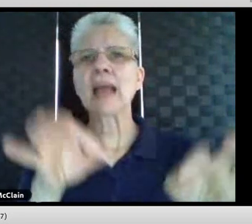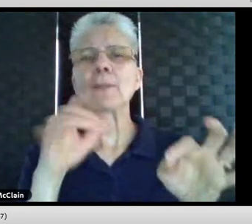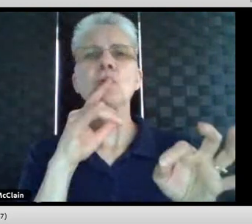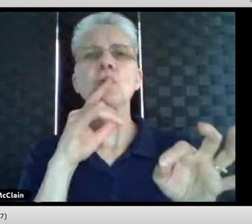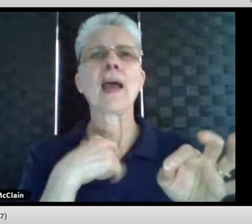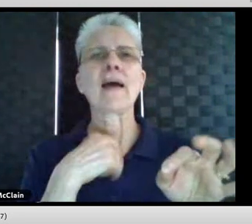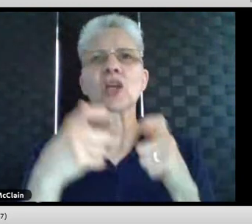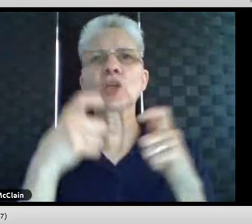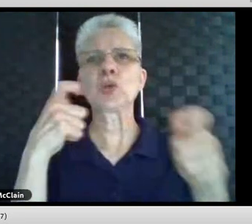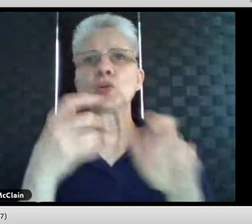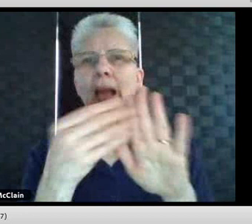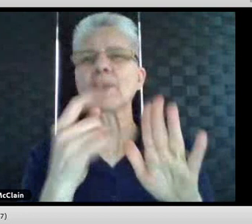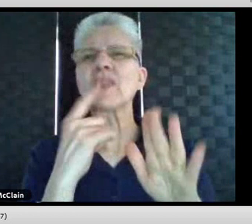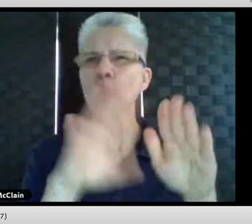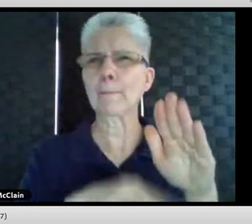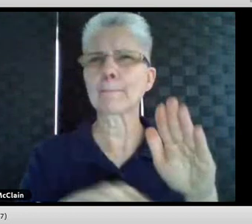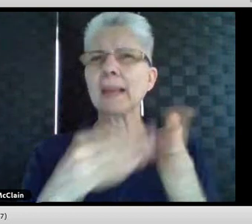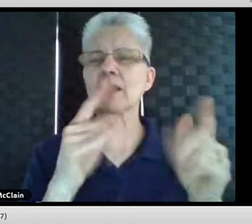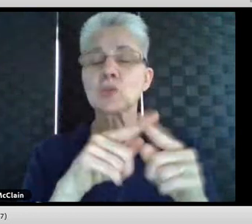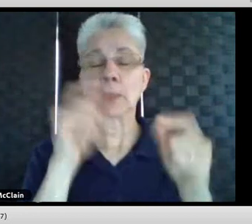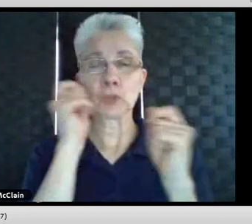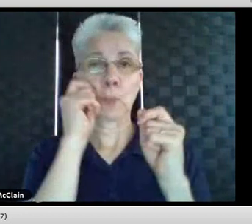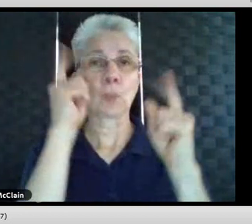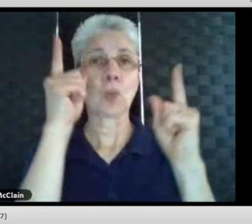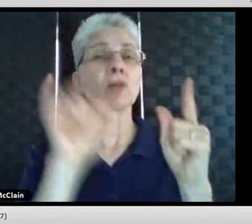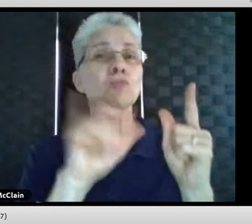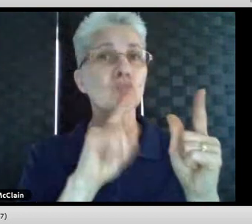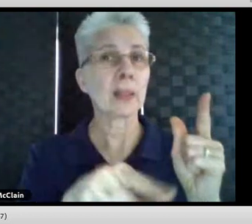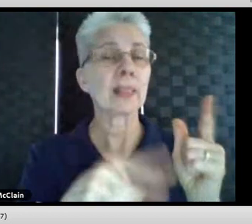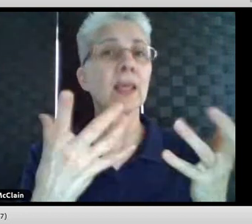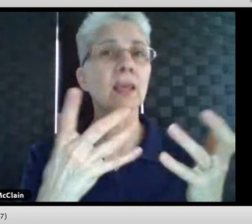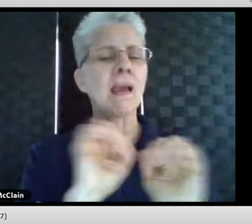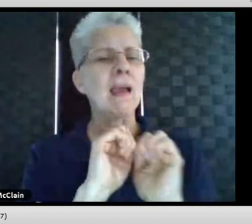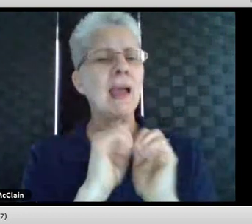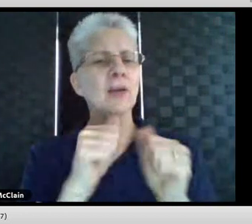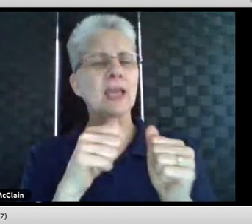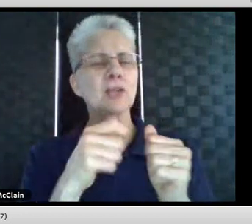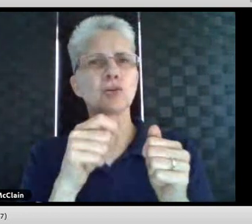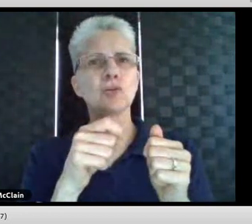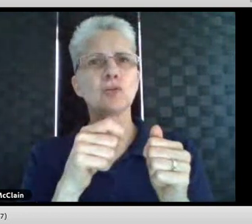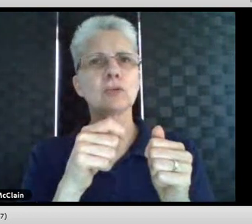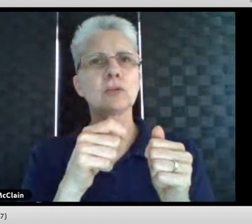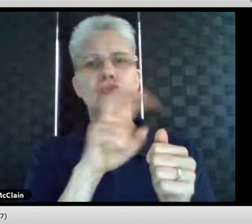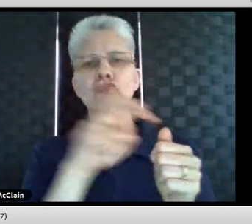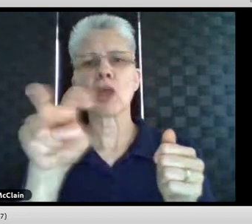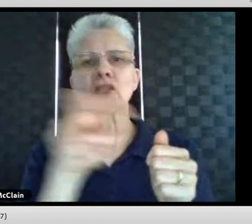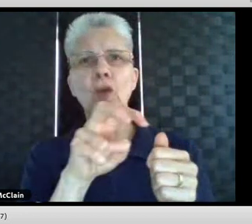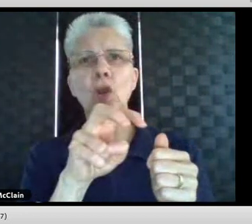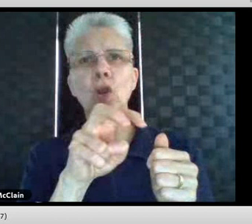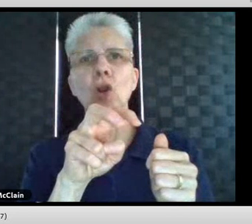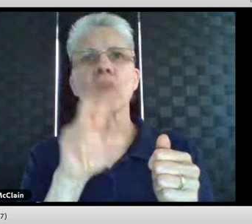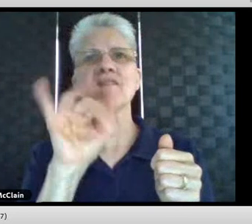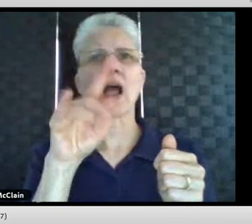I mean, these are basic things, but you'd be surprised. You know, how can you transfer options, transfer files?